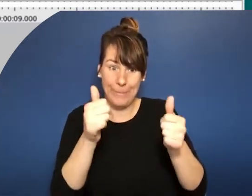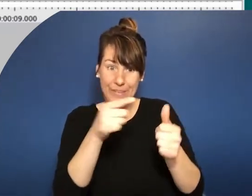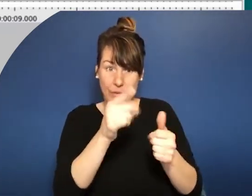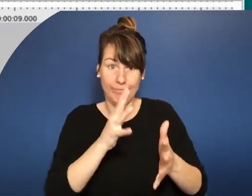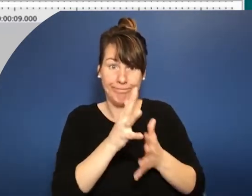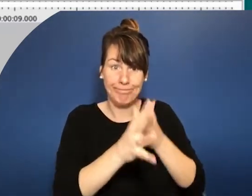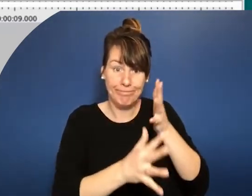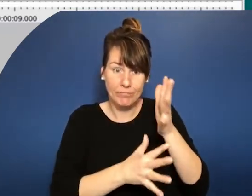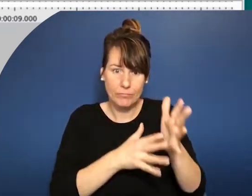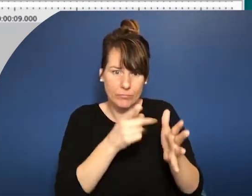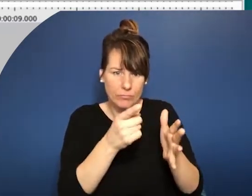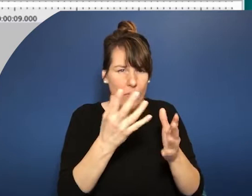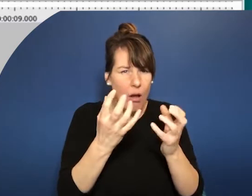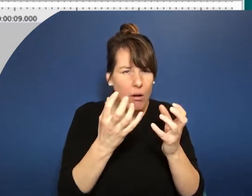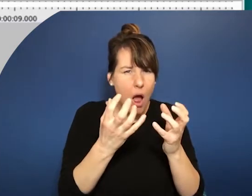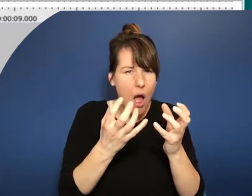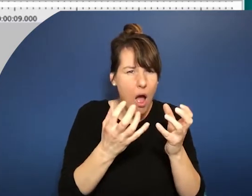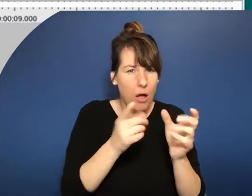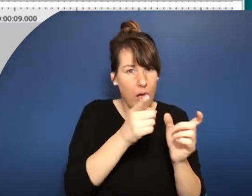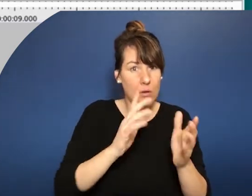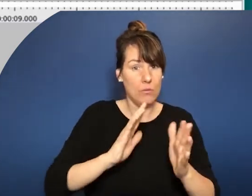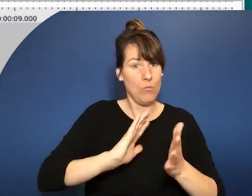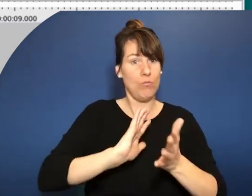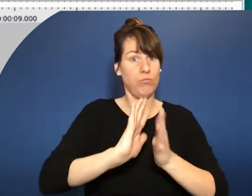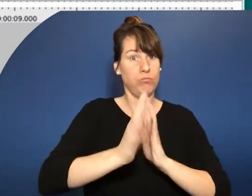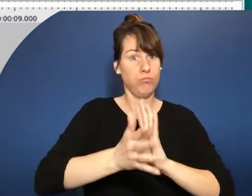or you may want to include the transition movements